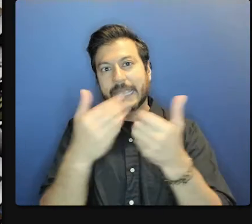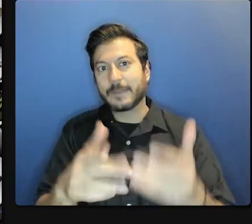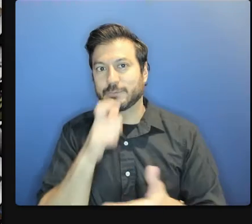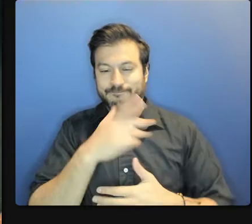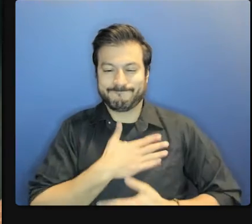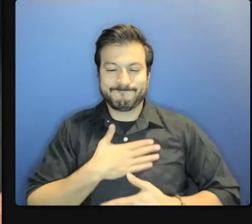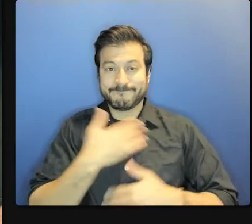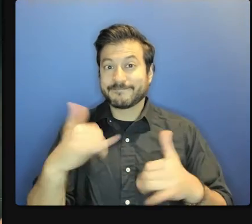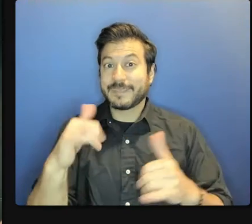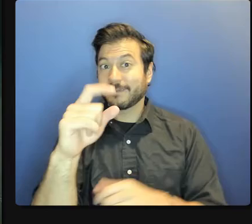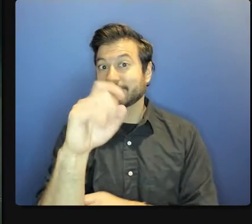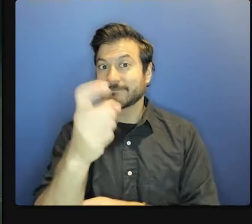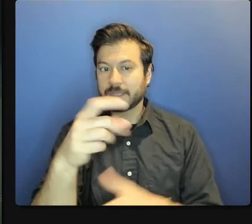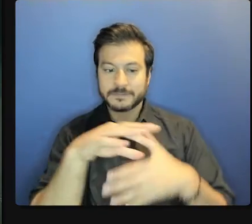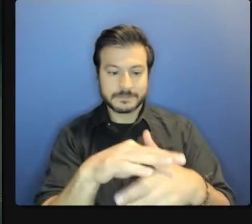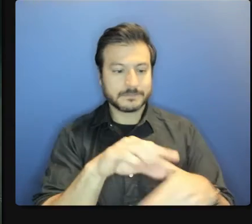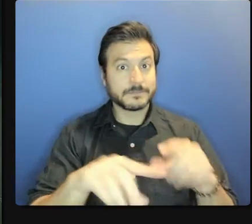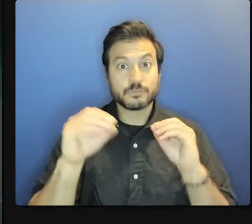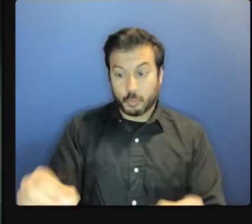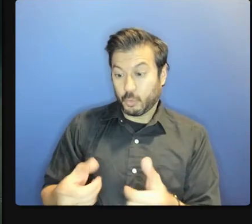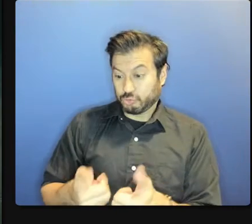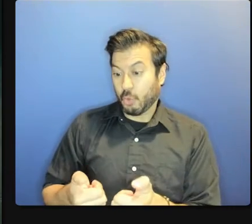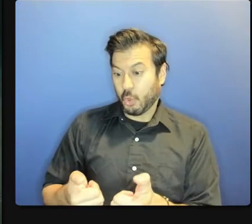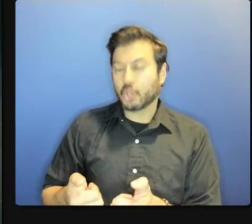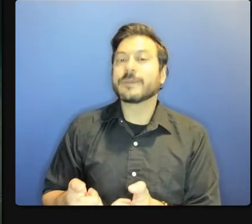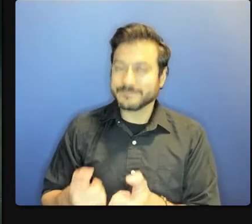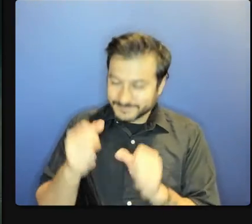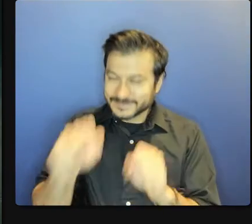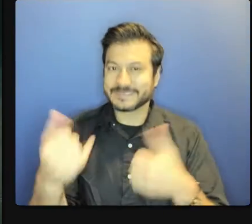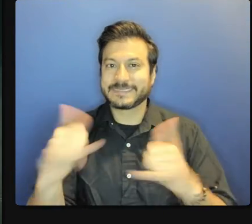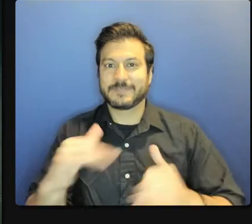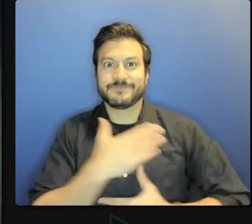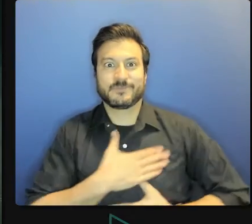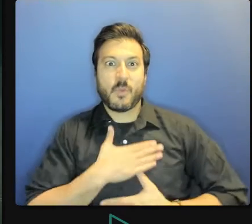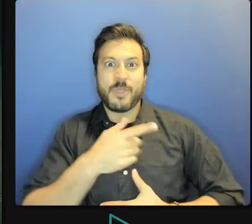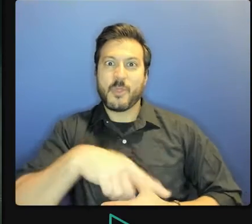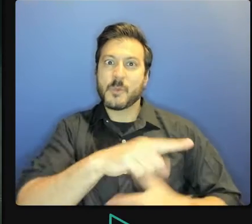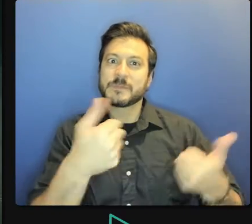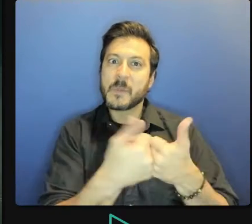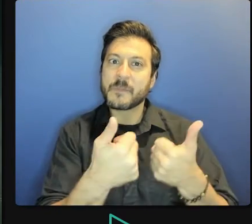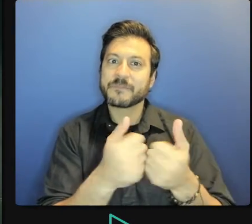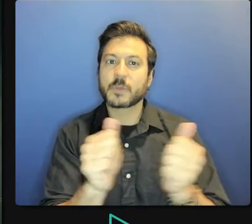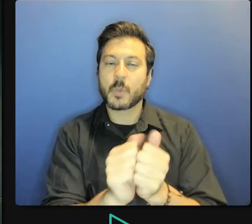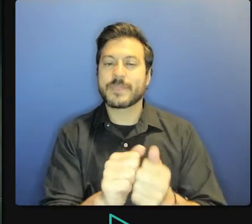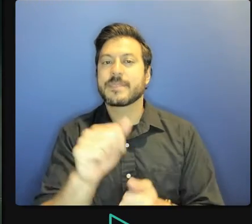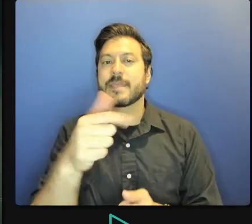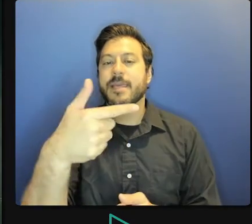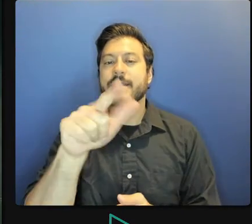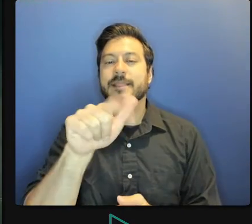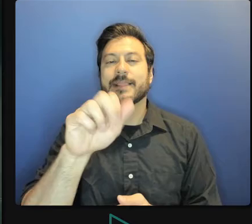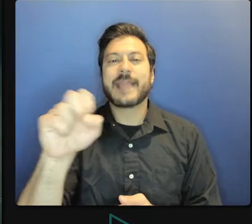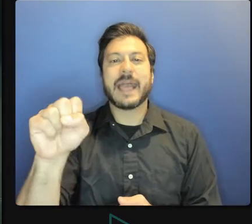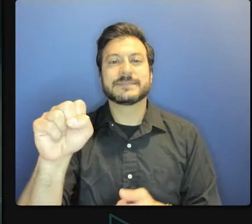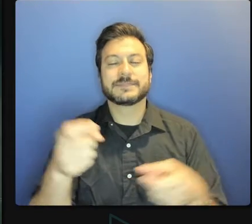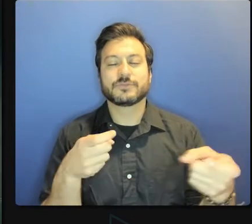that really enjoy playing Xbox content but don't have a controller can actually enjoy those games with glass controls.